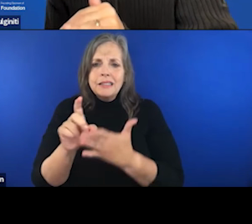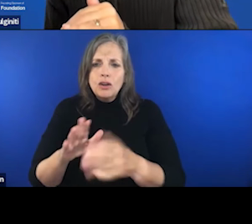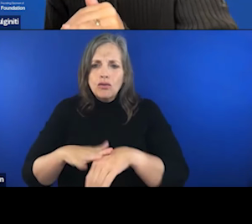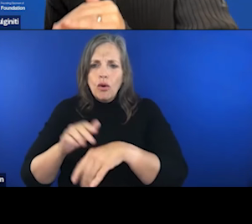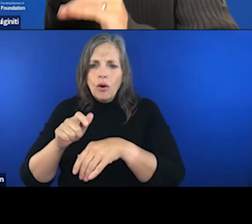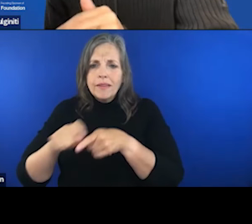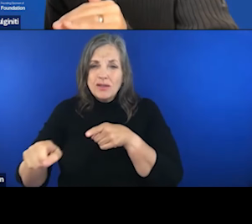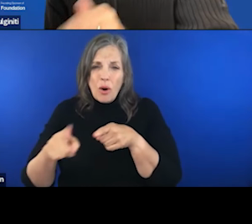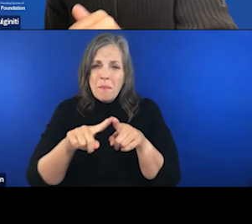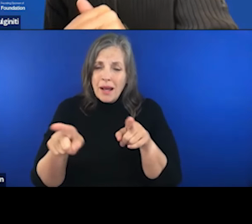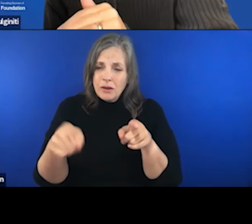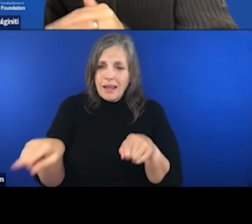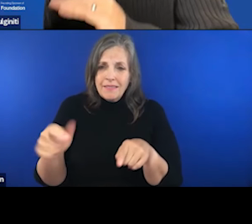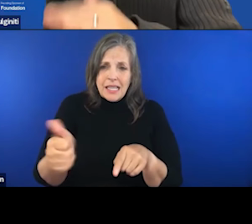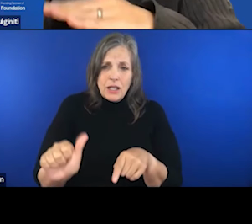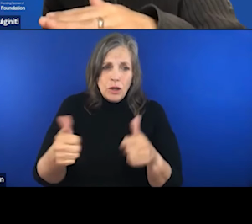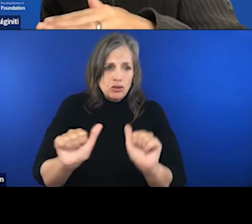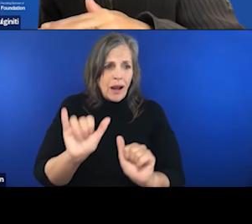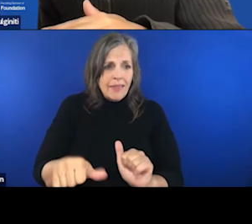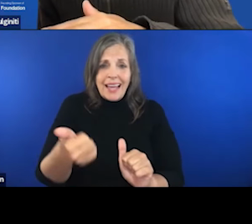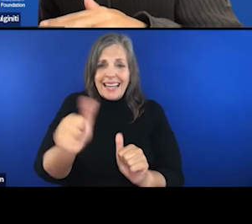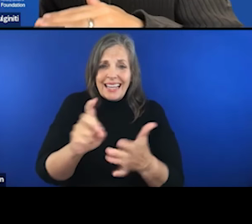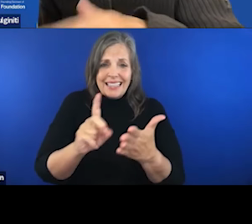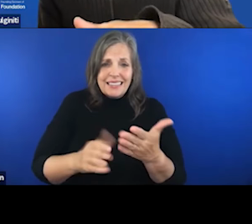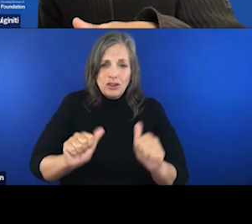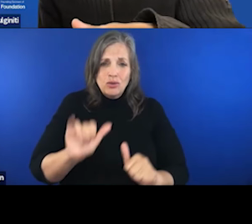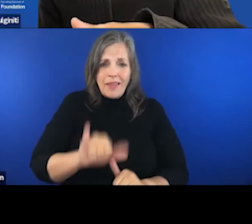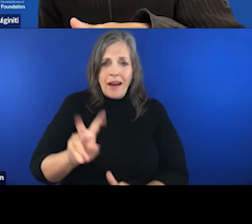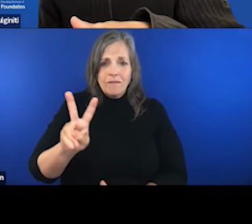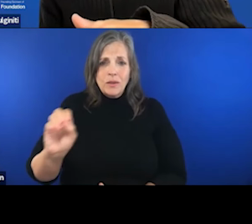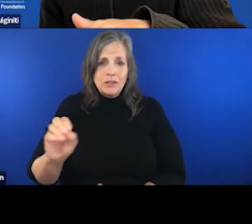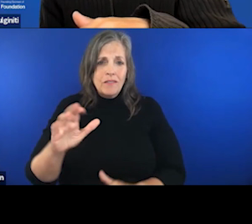of hands if anyone's tried this any designers have tried this or anyone business owner yeah